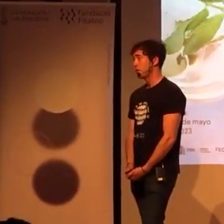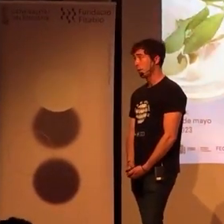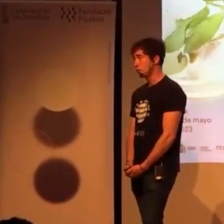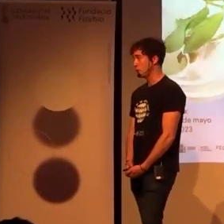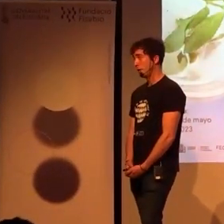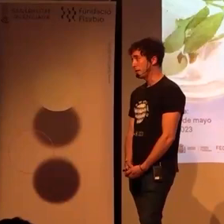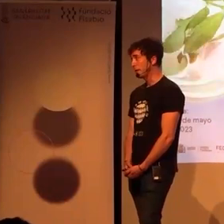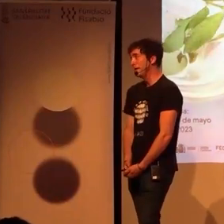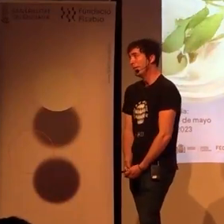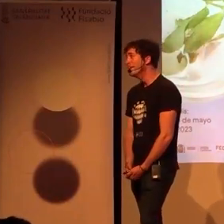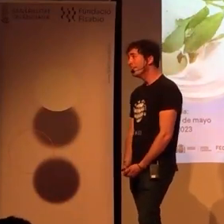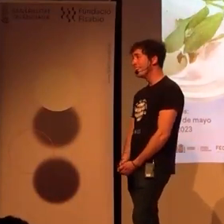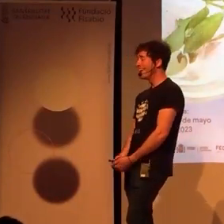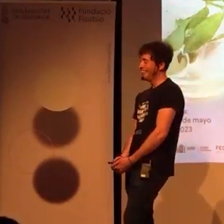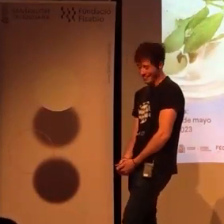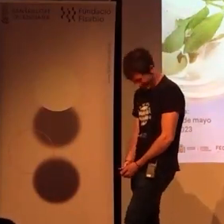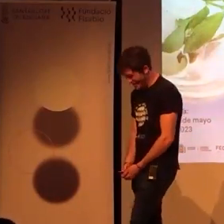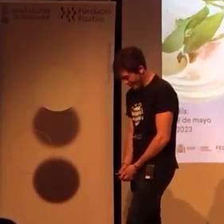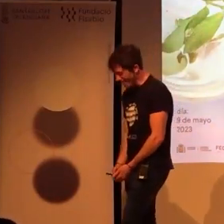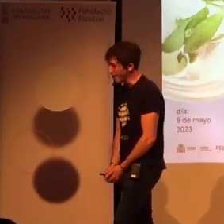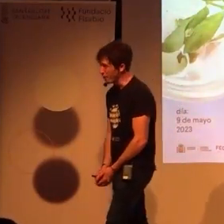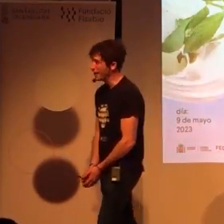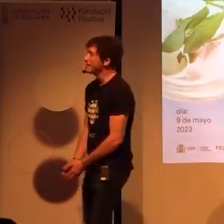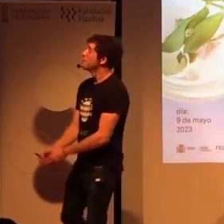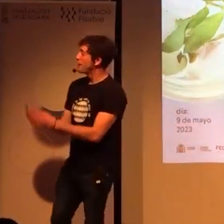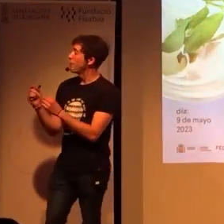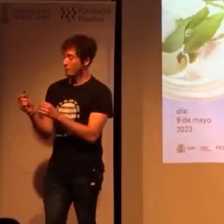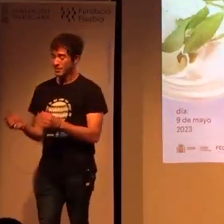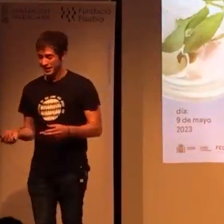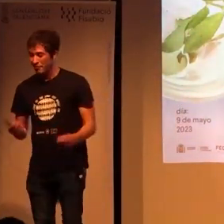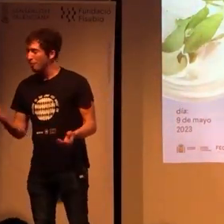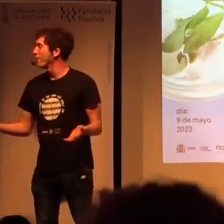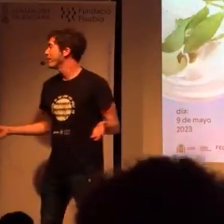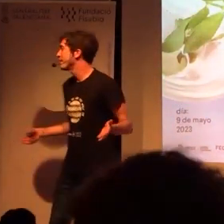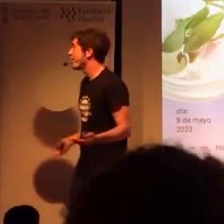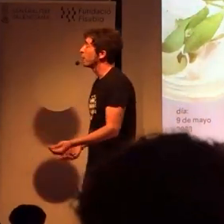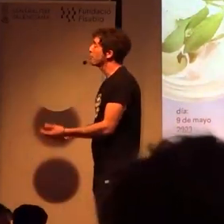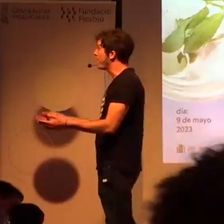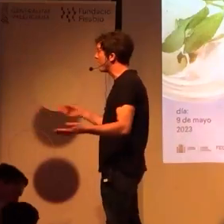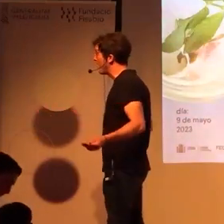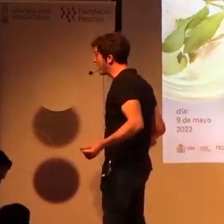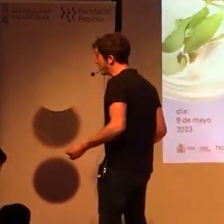who doesn’t know much about vegetables, but I can tell you that there are